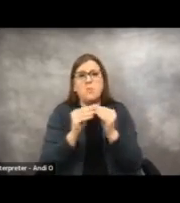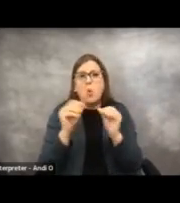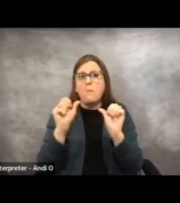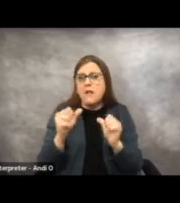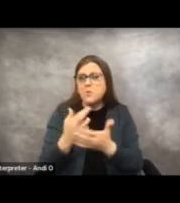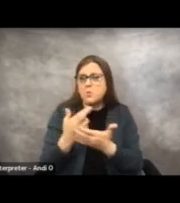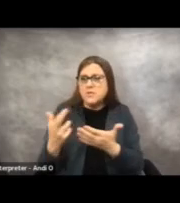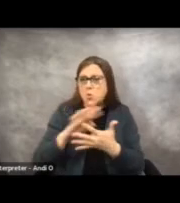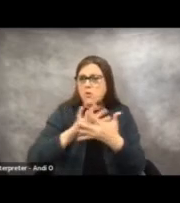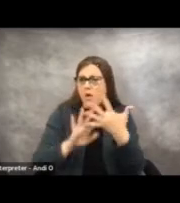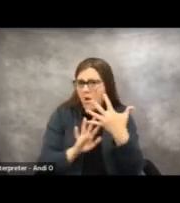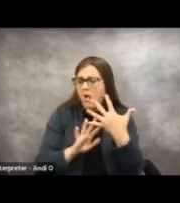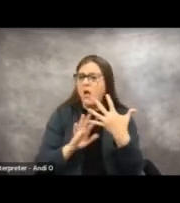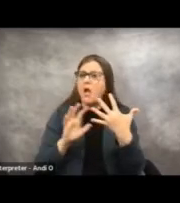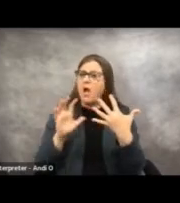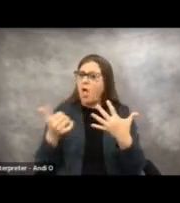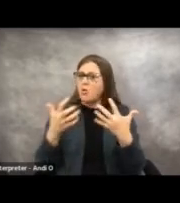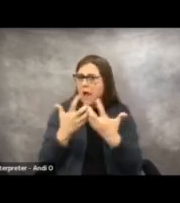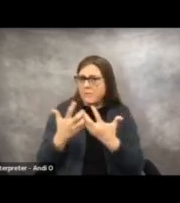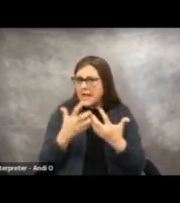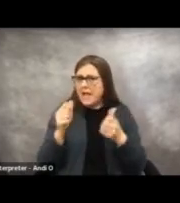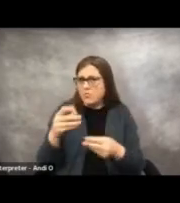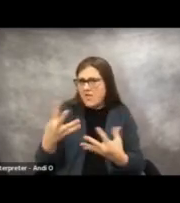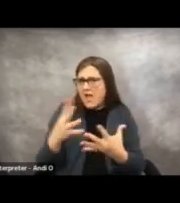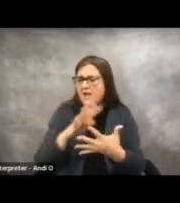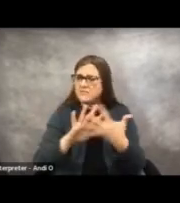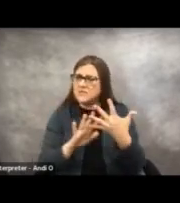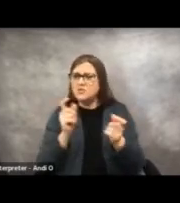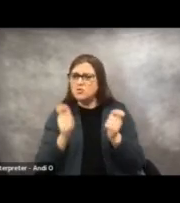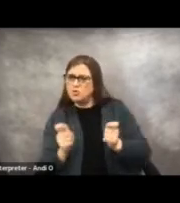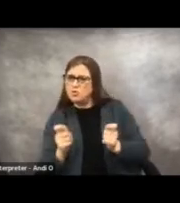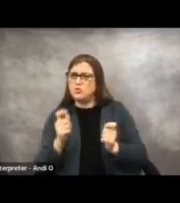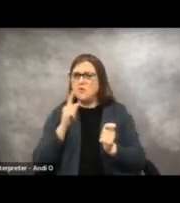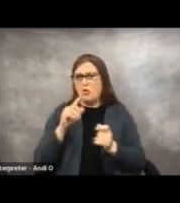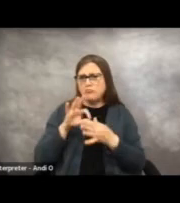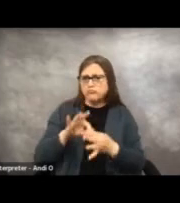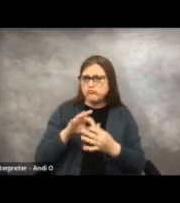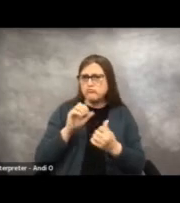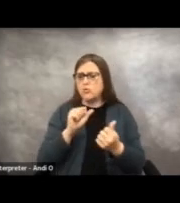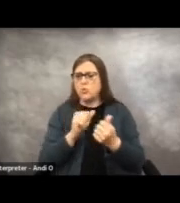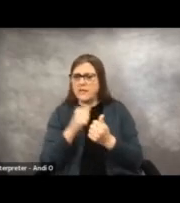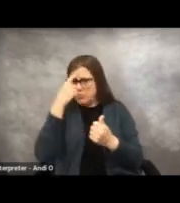accommodations may be necessary. So you can check out the temporary alternate screening